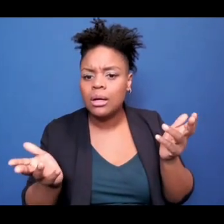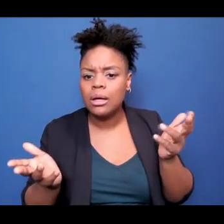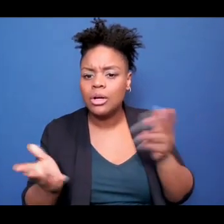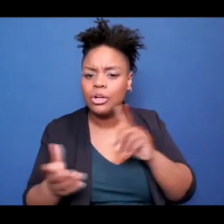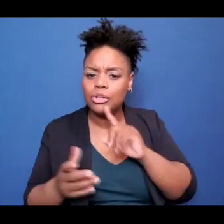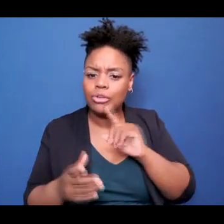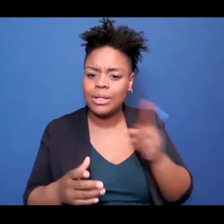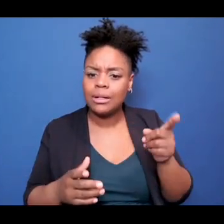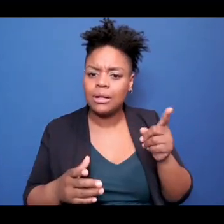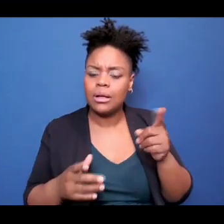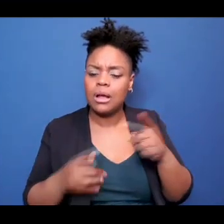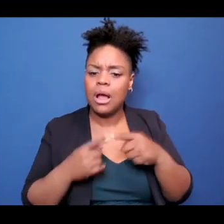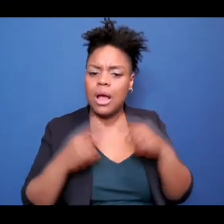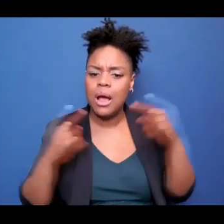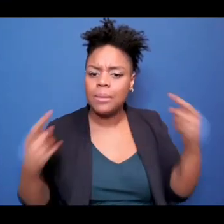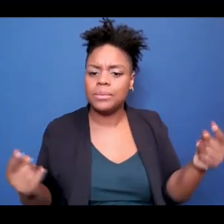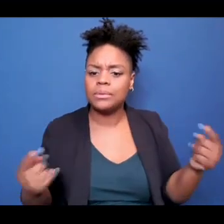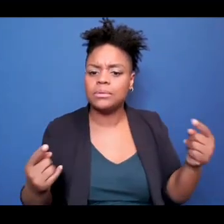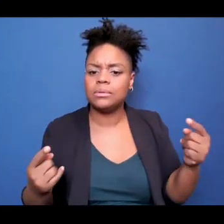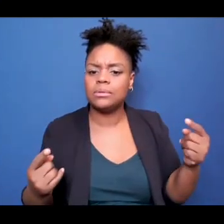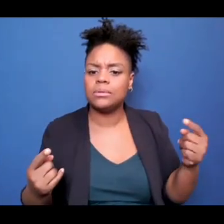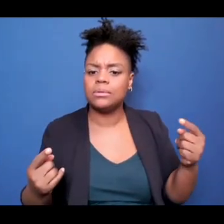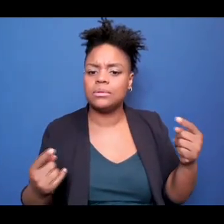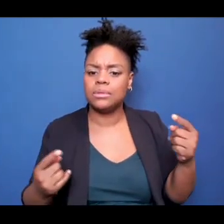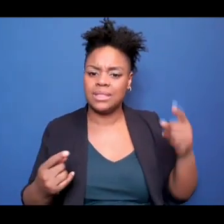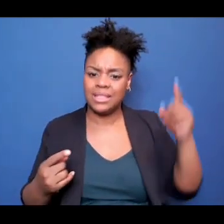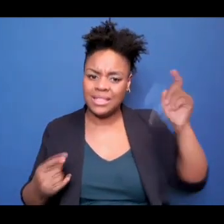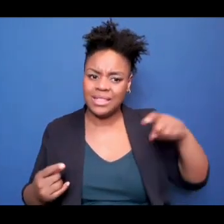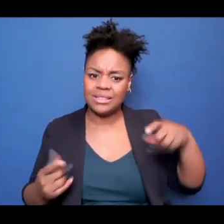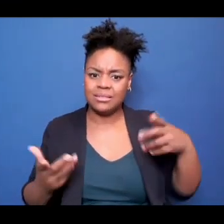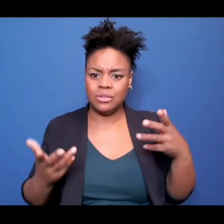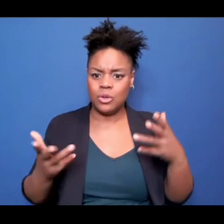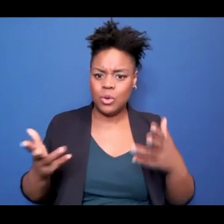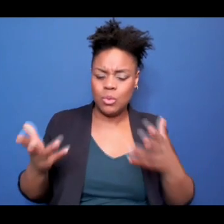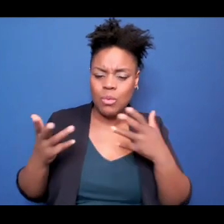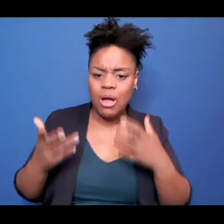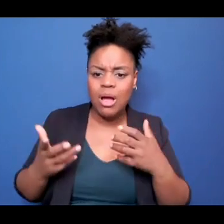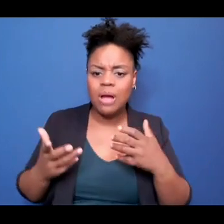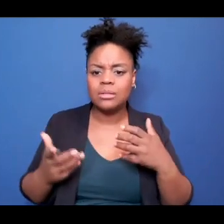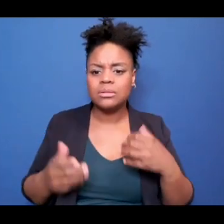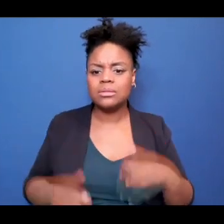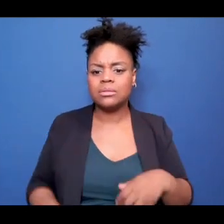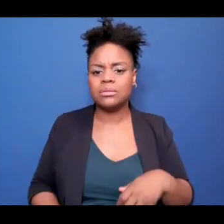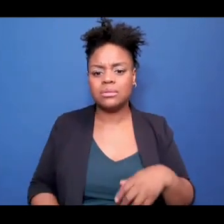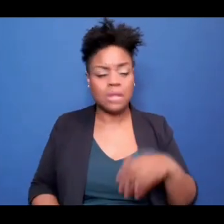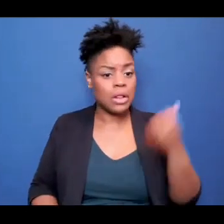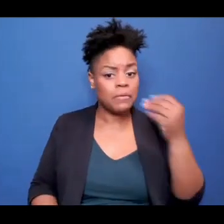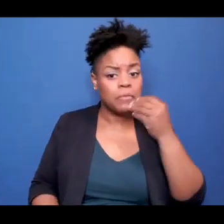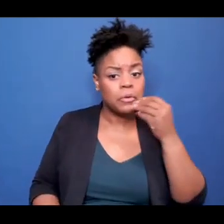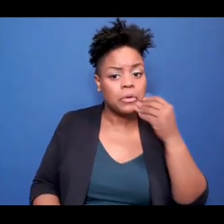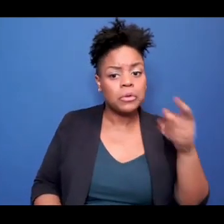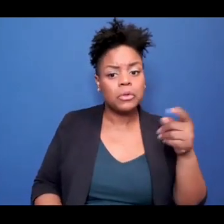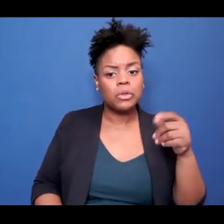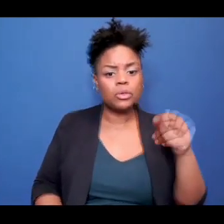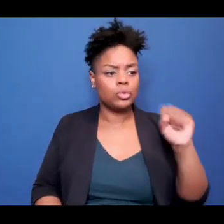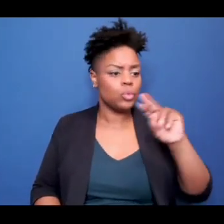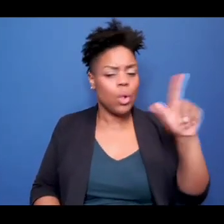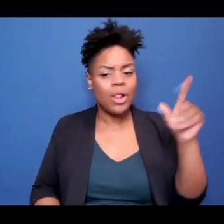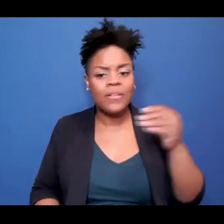CONTRADICT NARRATIVES OVER DEMAND IN BLACK COMMUNITIES. NONETHELESS, WHETHER FAST FOOD OR SOUL FOOD, MANY HEALTH